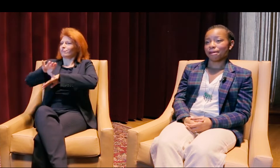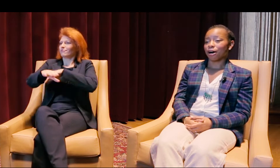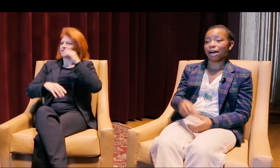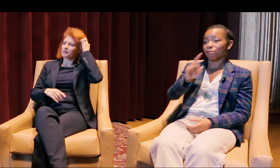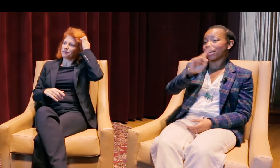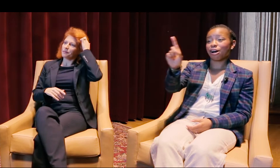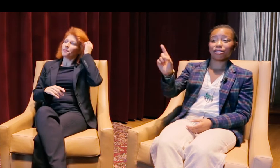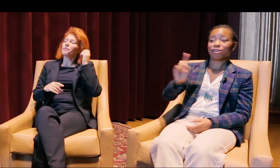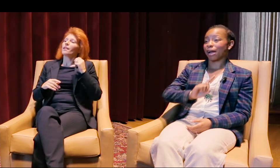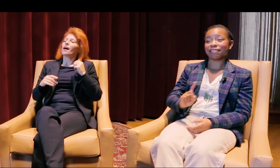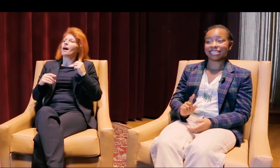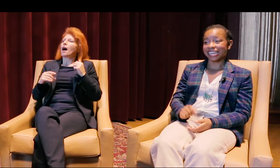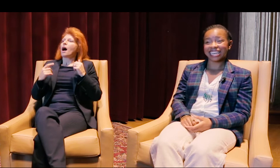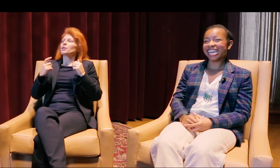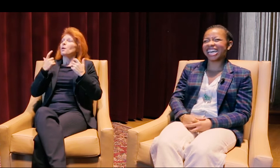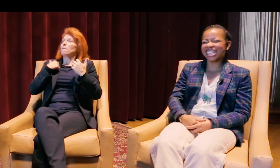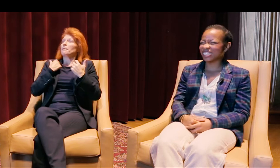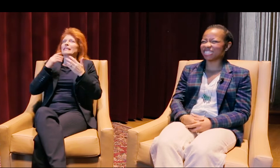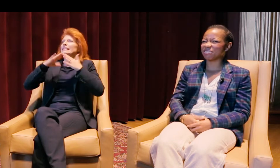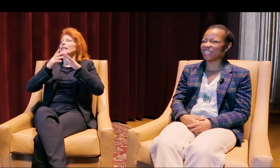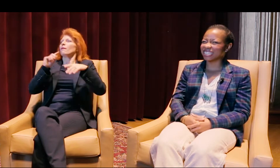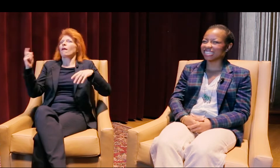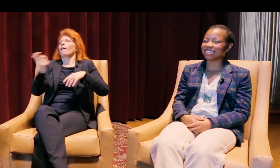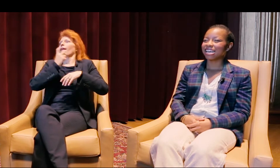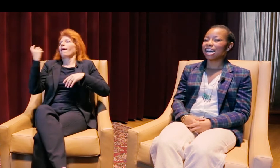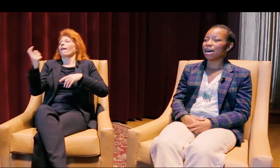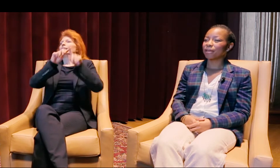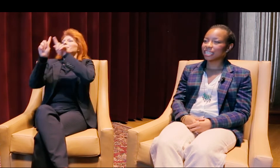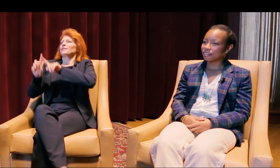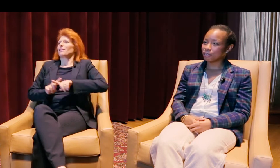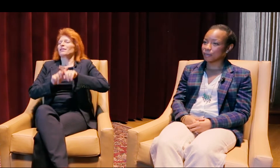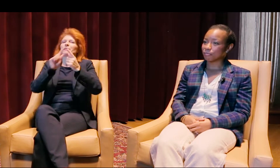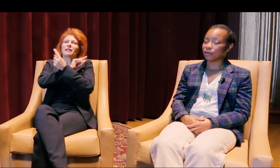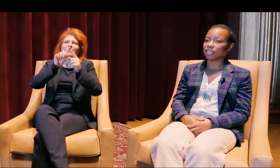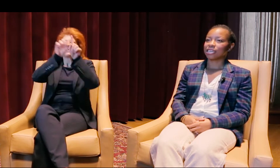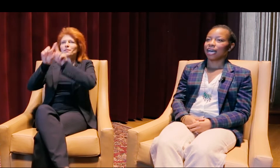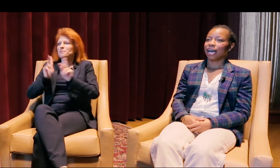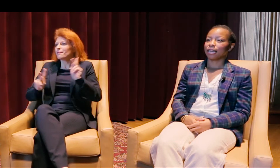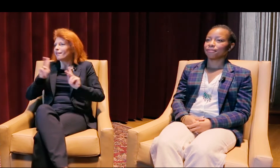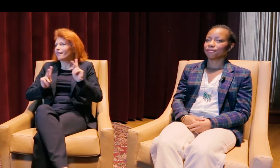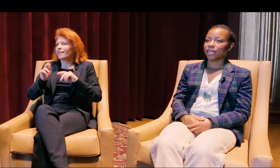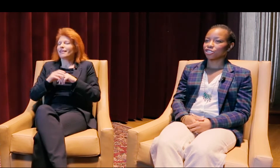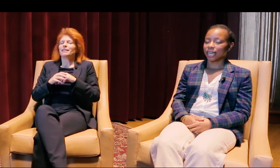I'm running all around the city to different places, meeting different people,